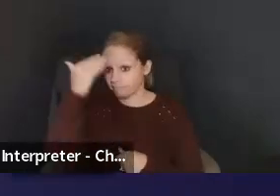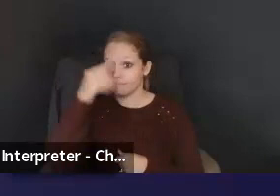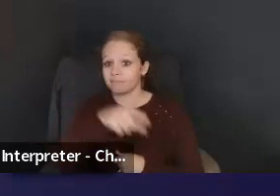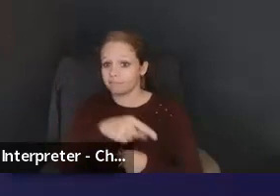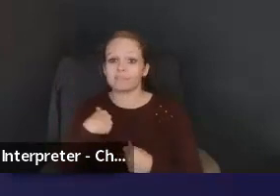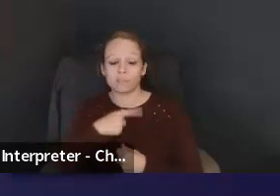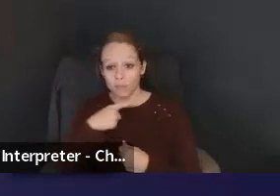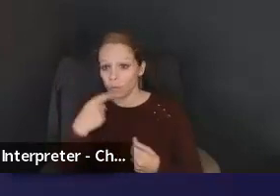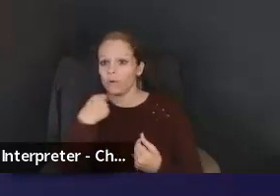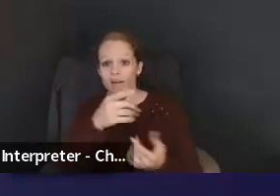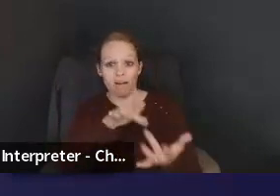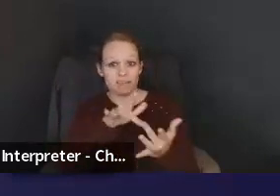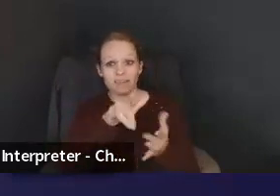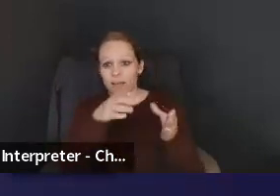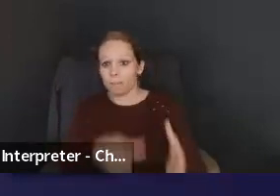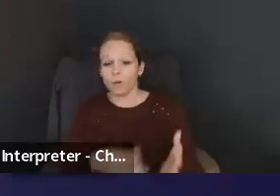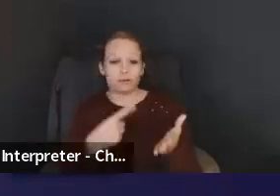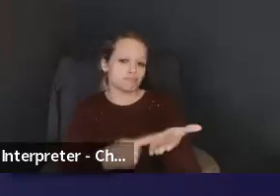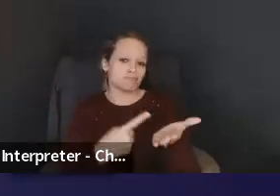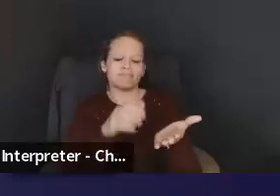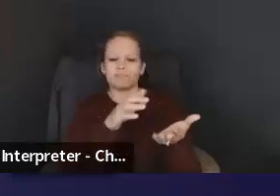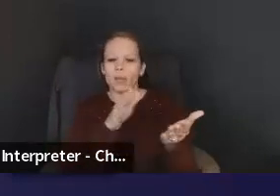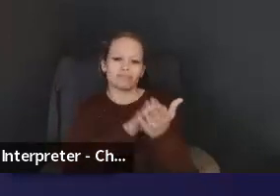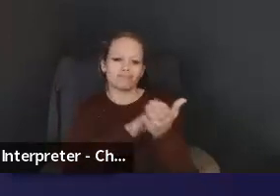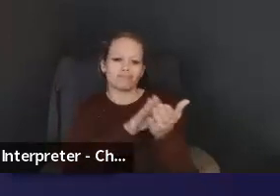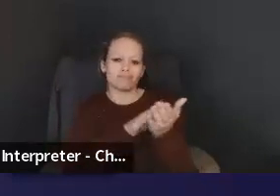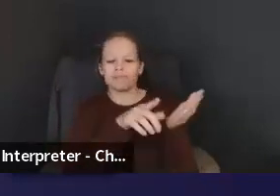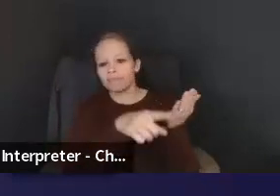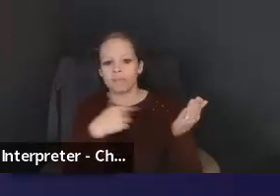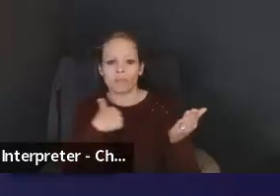talk to them about their proposal. We follow the progress on it. We can learn from them. They'll